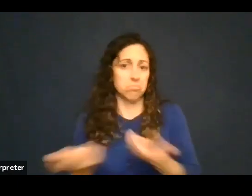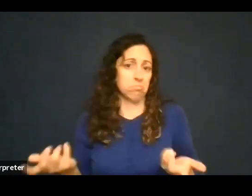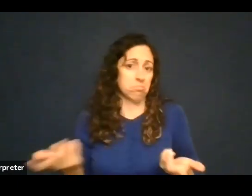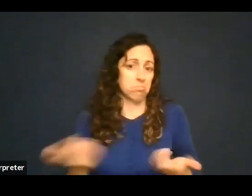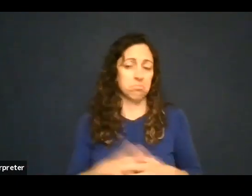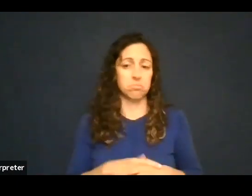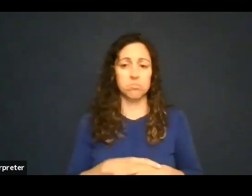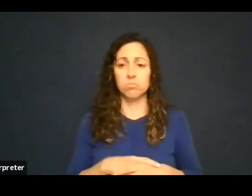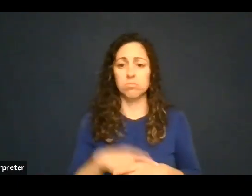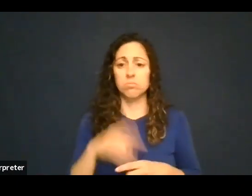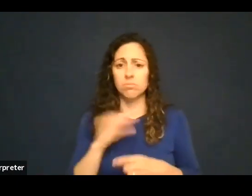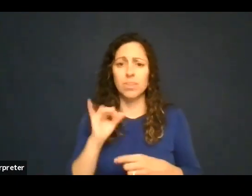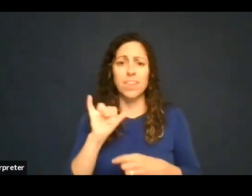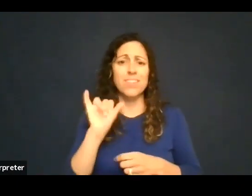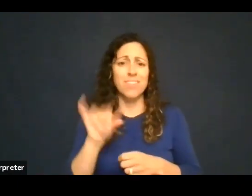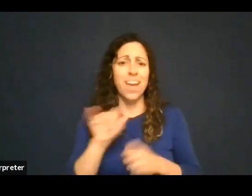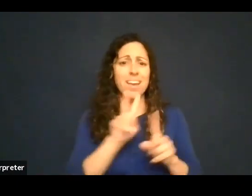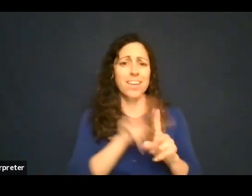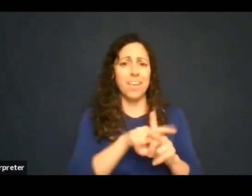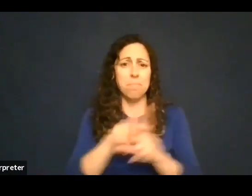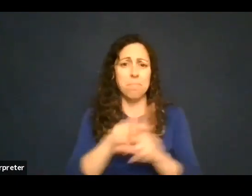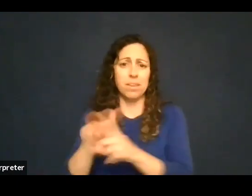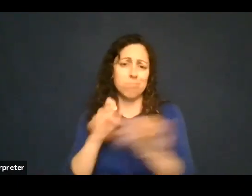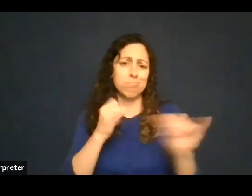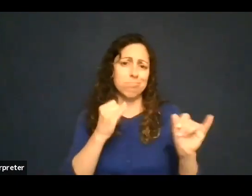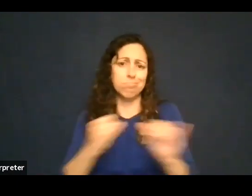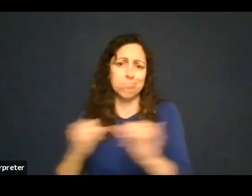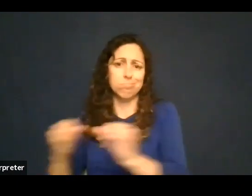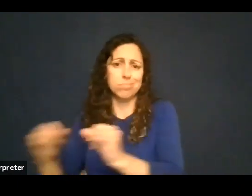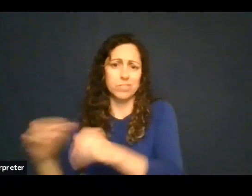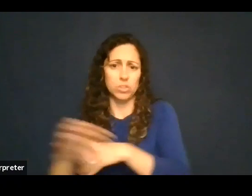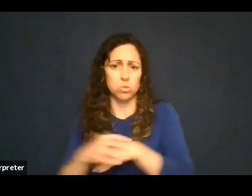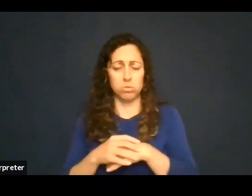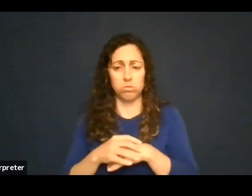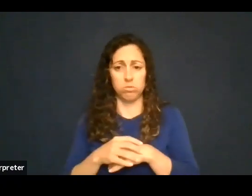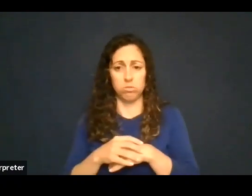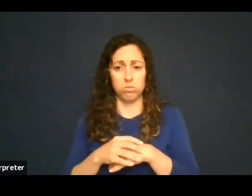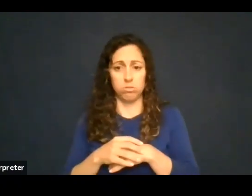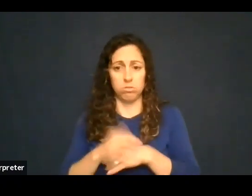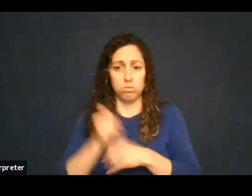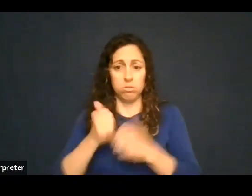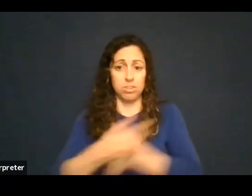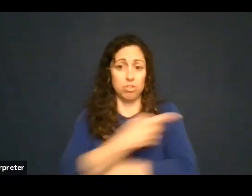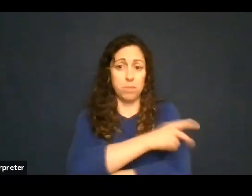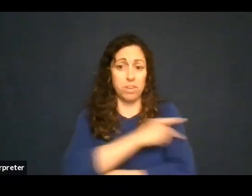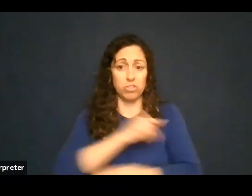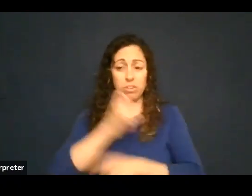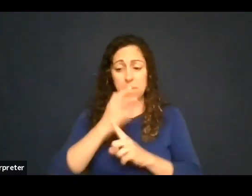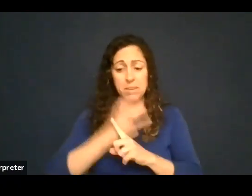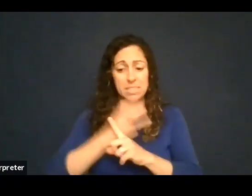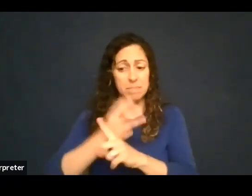Patient can be dosed at six months or even yearly intervals to really--